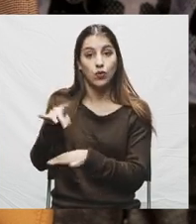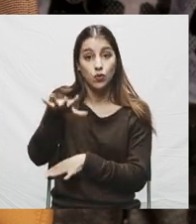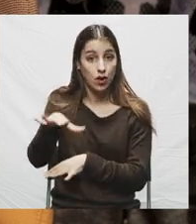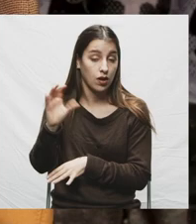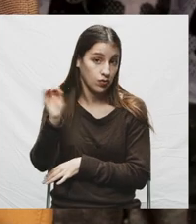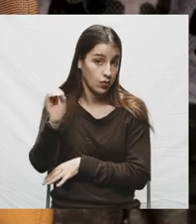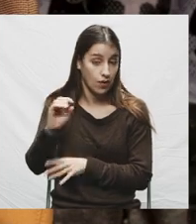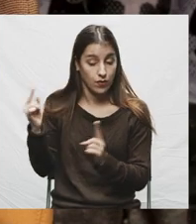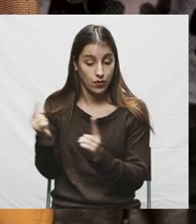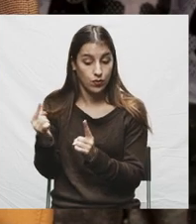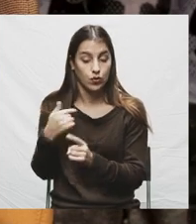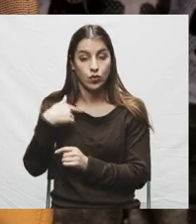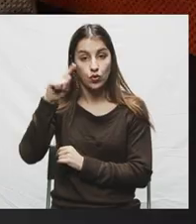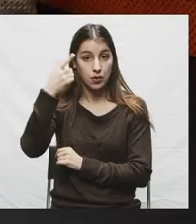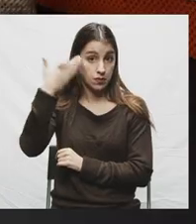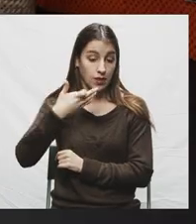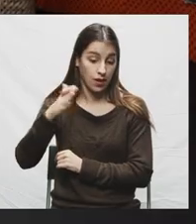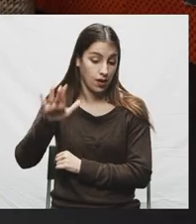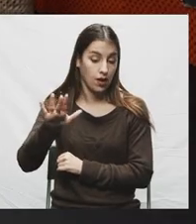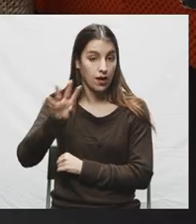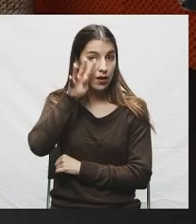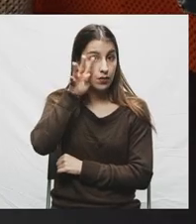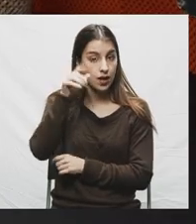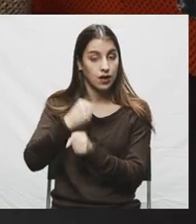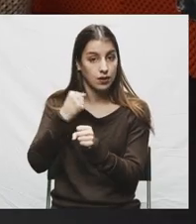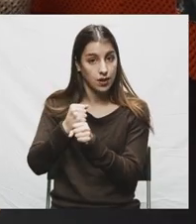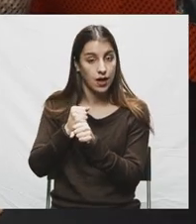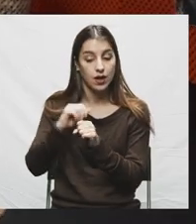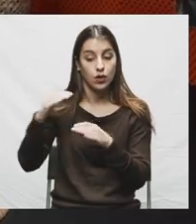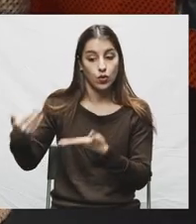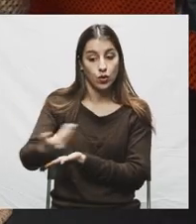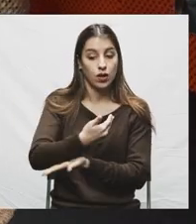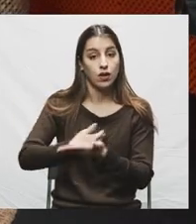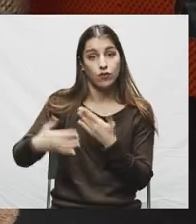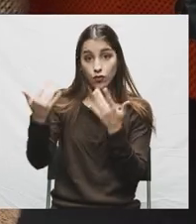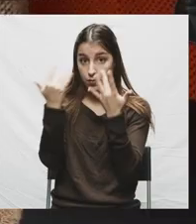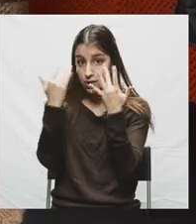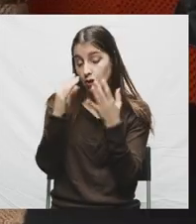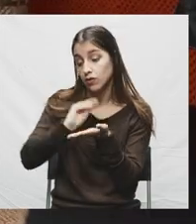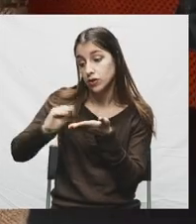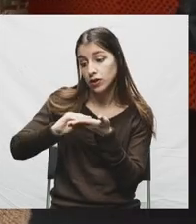and it was truly short, like a gust, I was there for a week Working. — Writing information, visiting places,